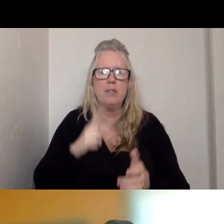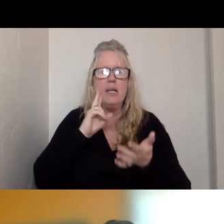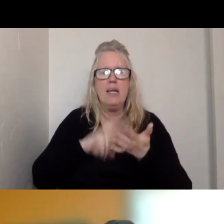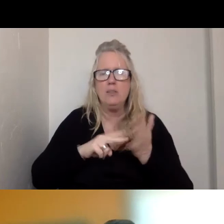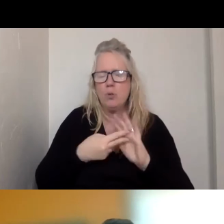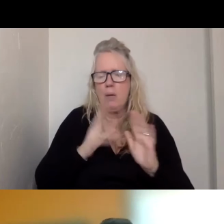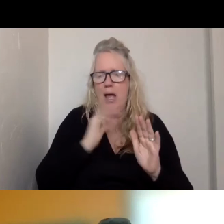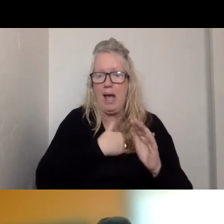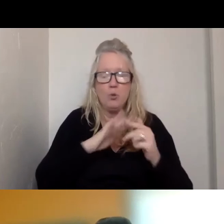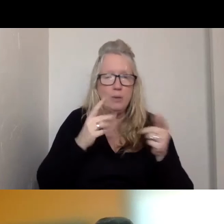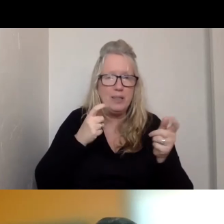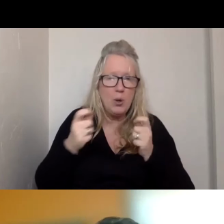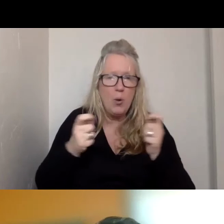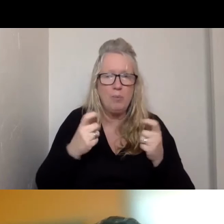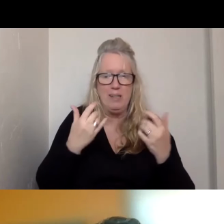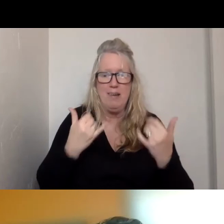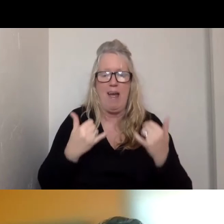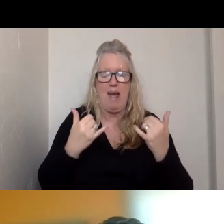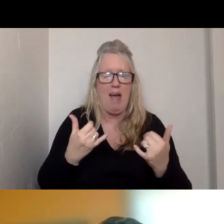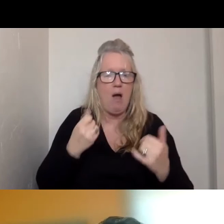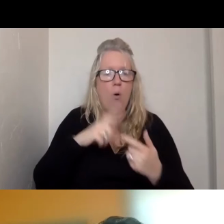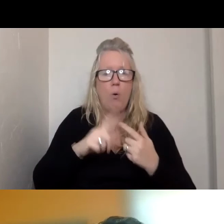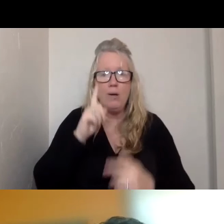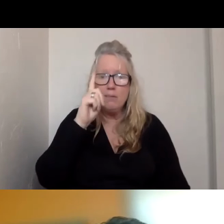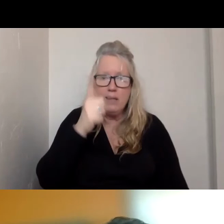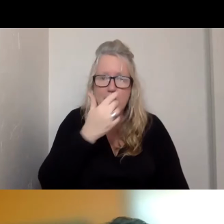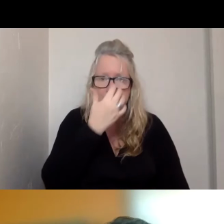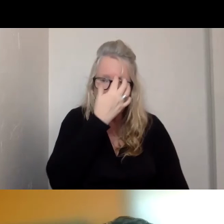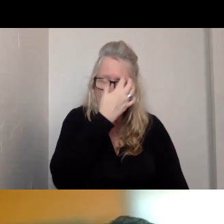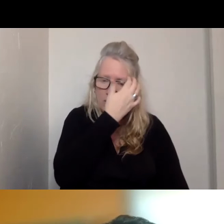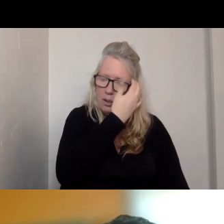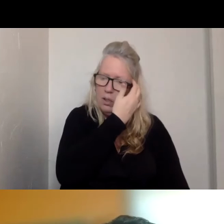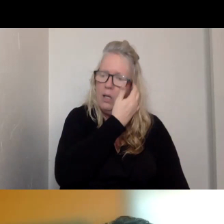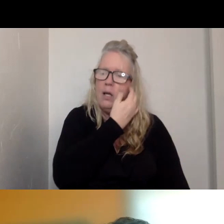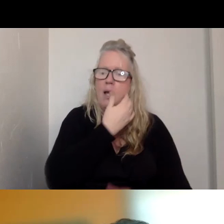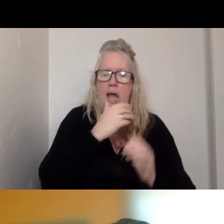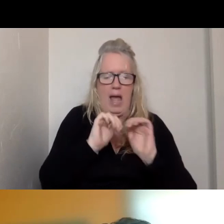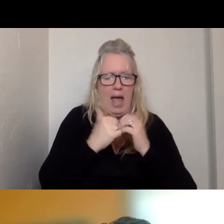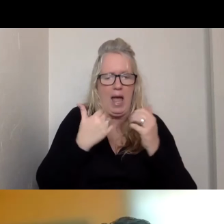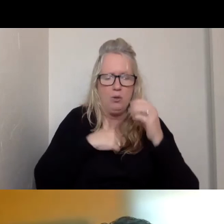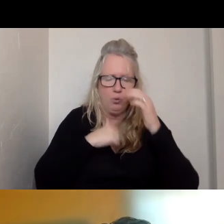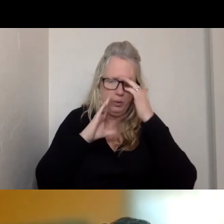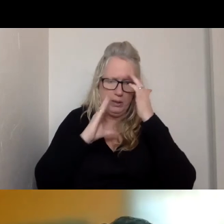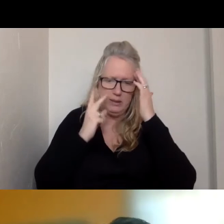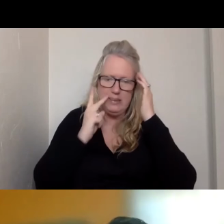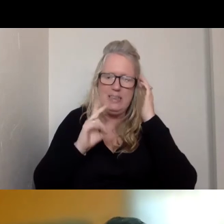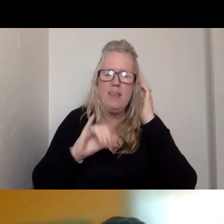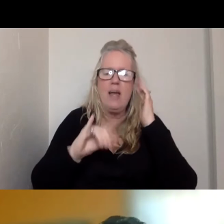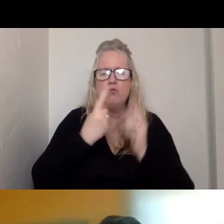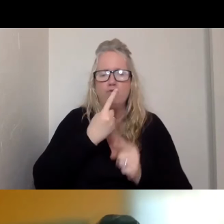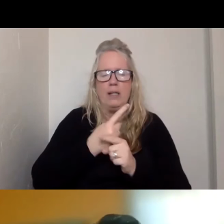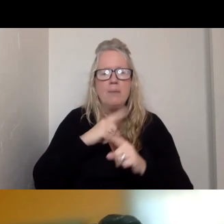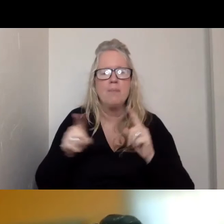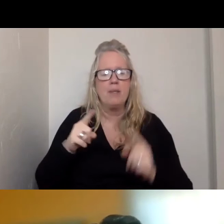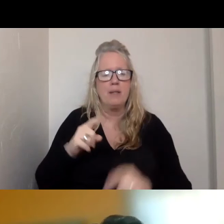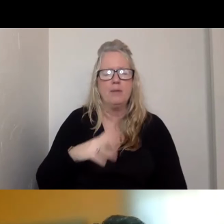DO WE COPE WITH THIS NOW? DO WE COPE WITH THIS LATER? HOW DO WE SEE THAT? IN TERMS OF HOW WE COMMUNICATE,